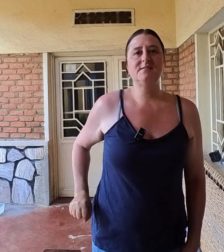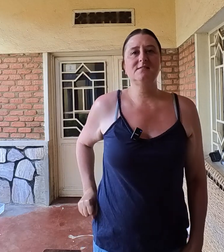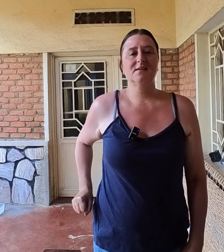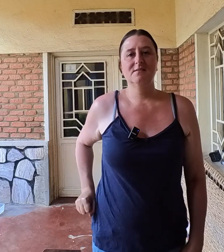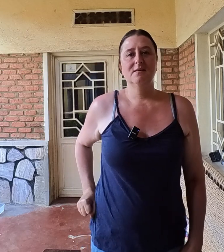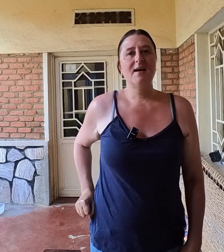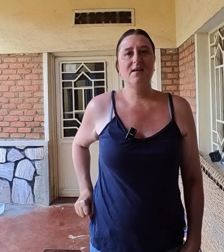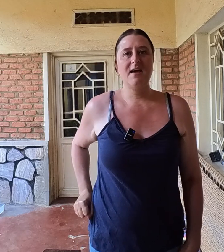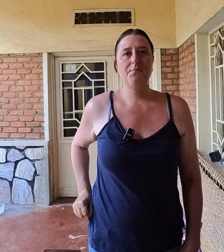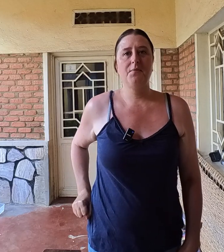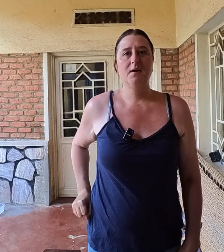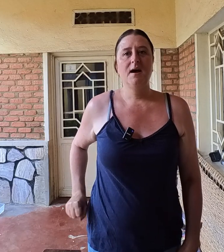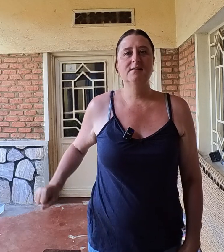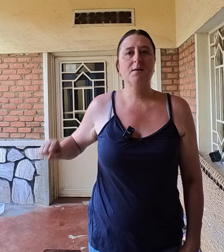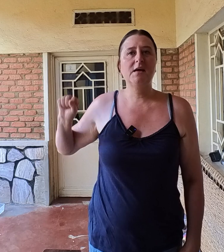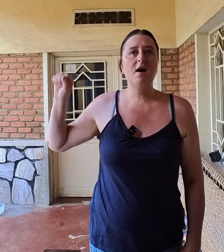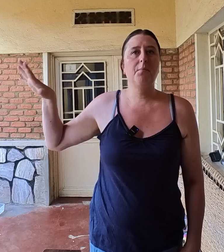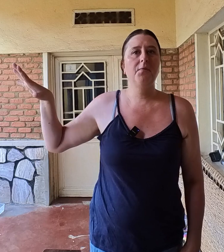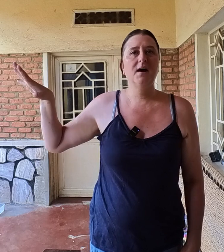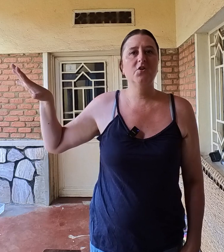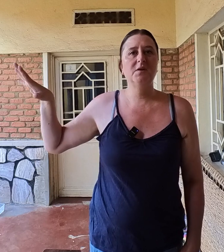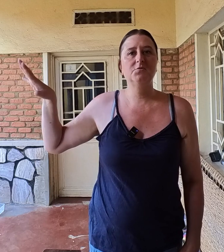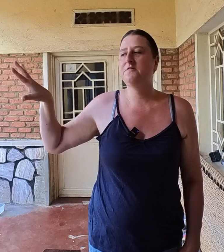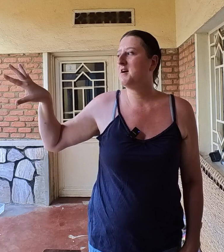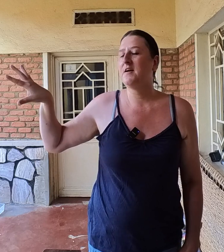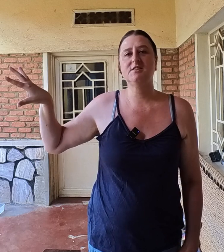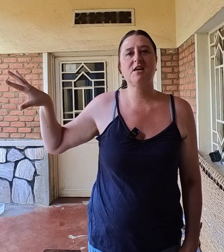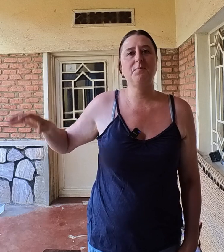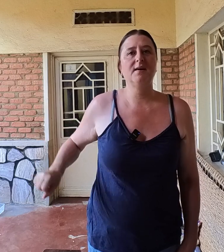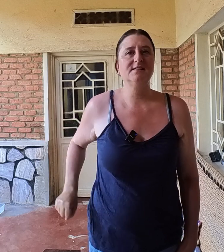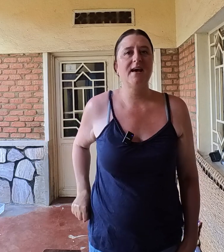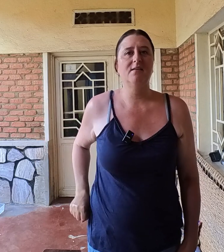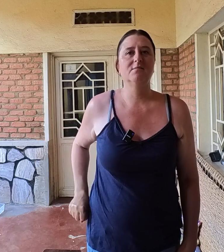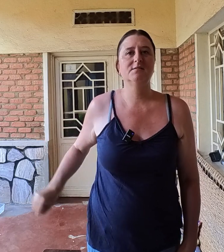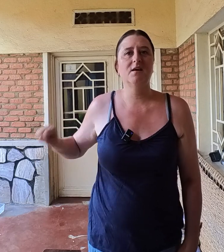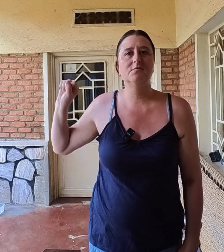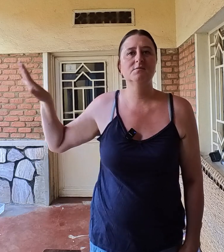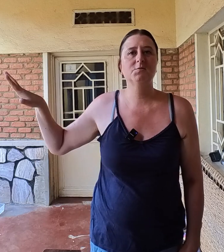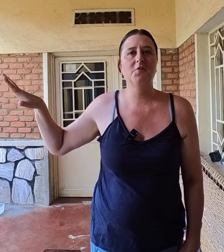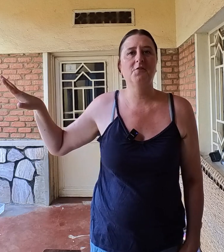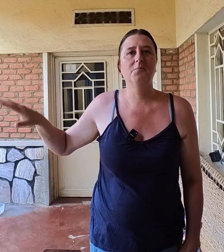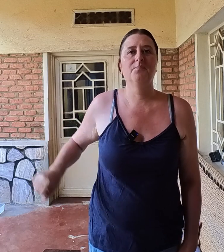fist at the hip, and it's coming up and opening to a 5 handshape like a tail. So, squirrel.